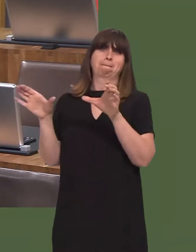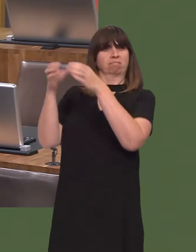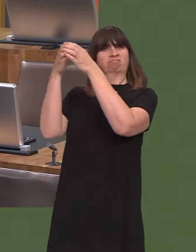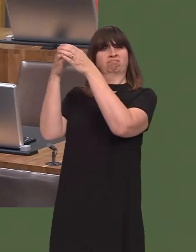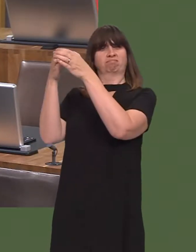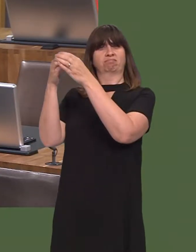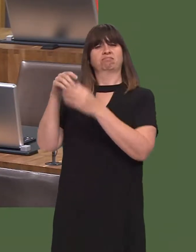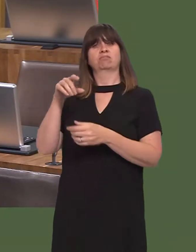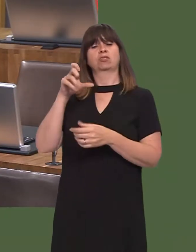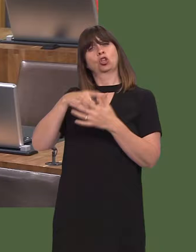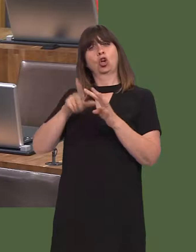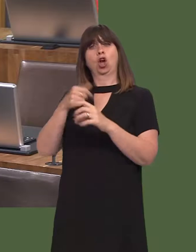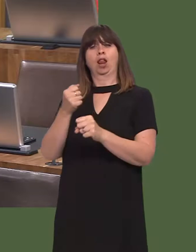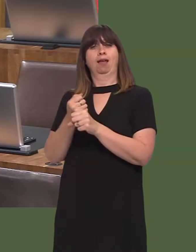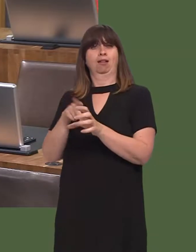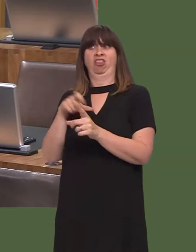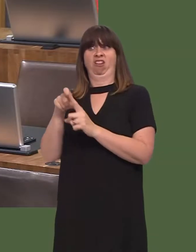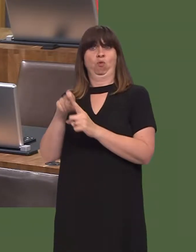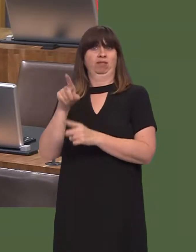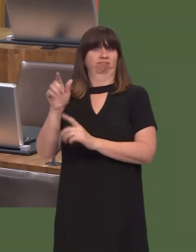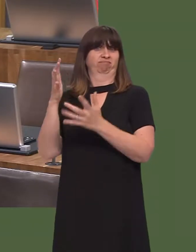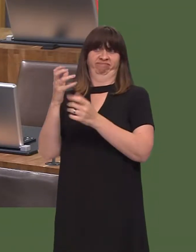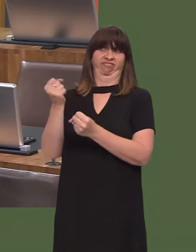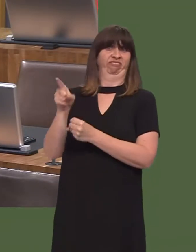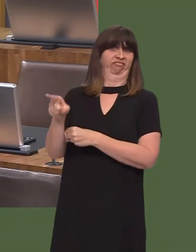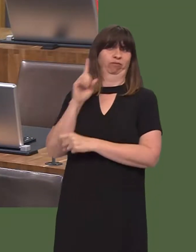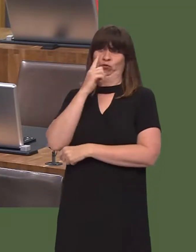established at Coleg Cymunedol y Dderwen. The results are there for all to see. And